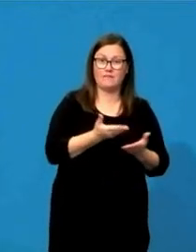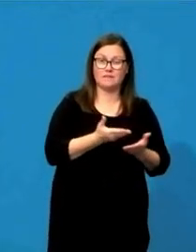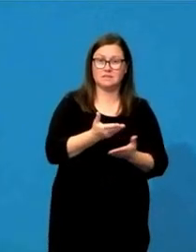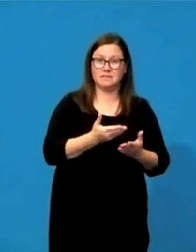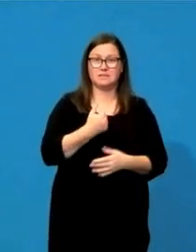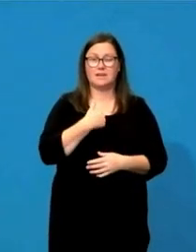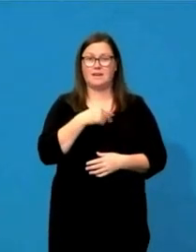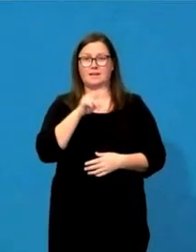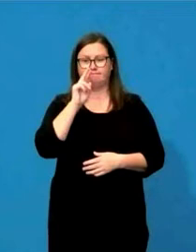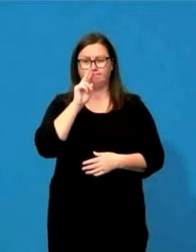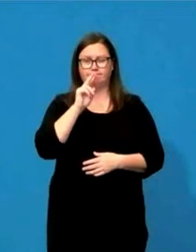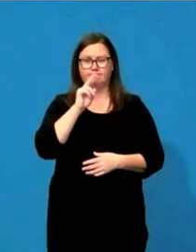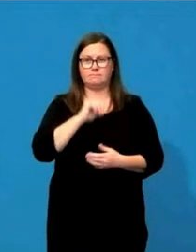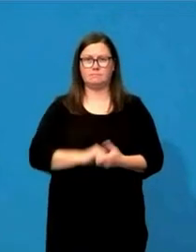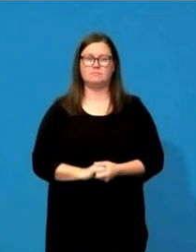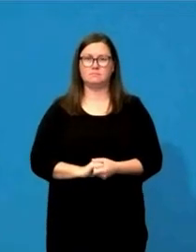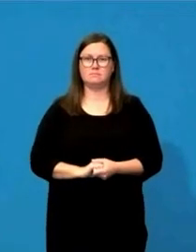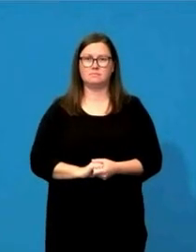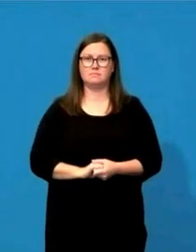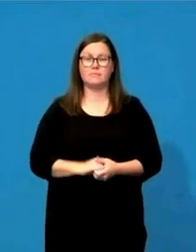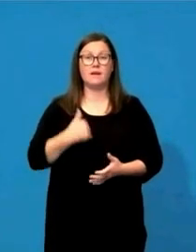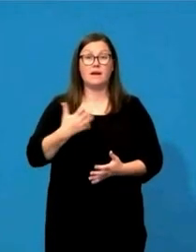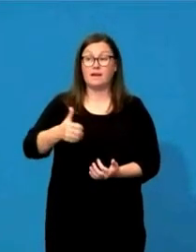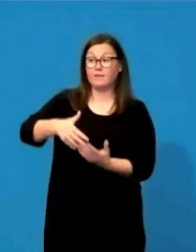like, an undergraduate degree in psychology, it makes so much sense, if you have a